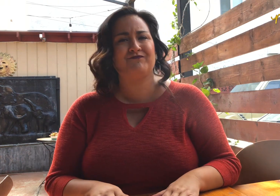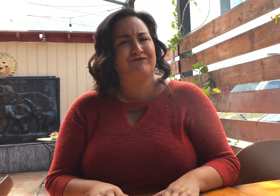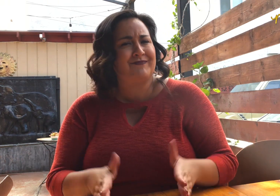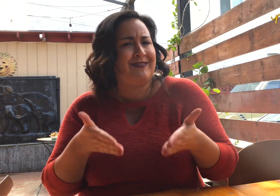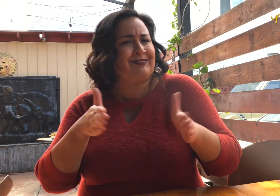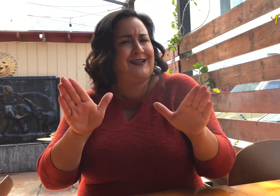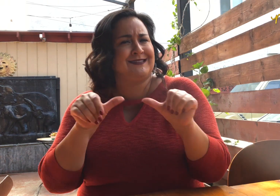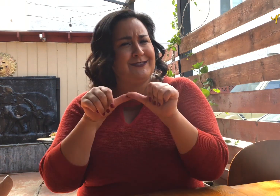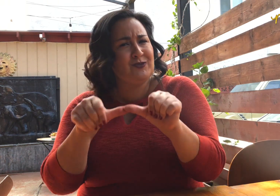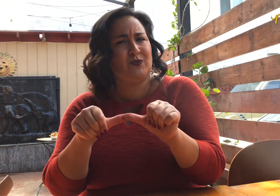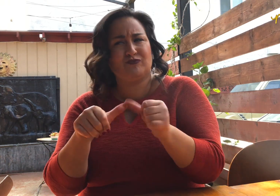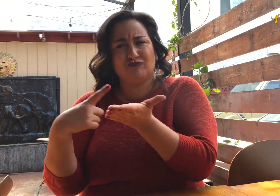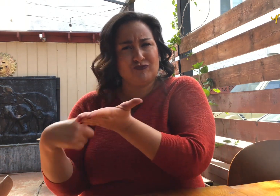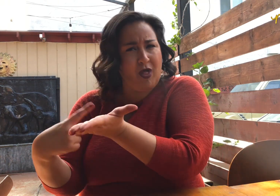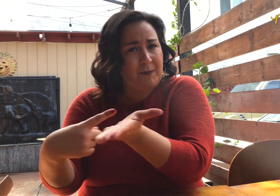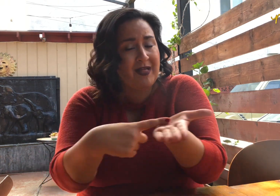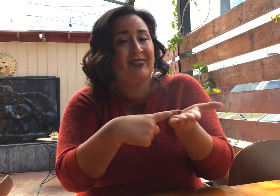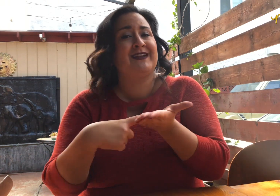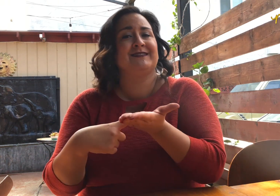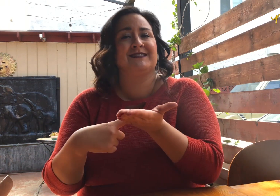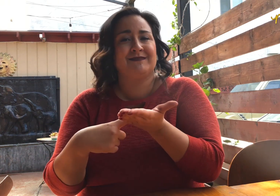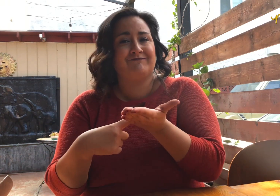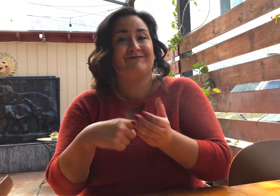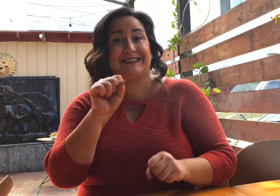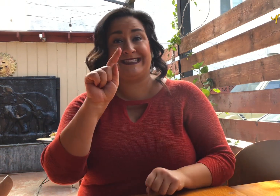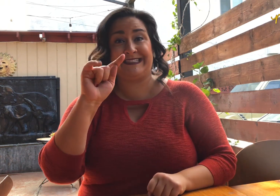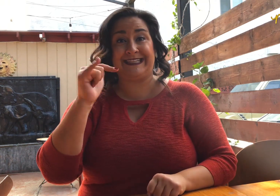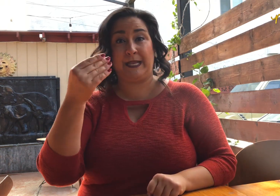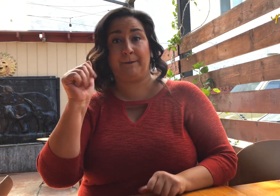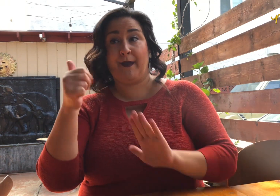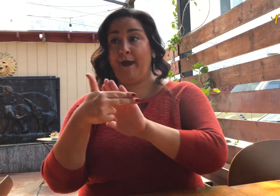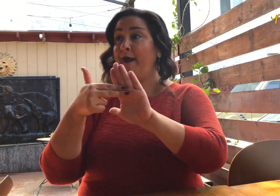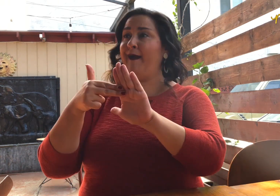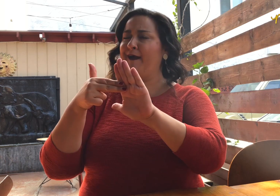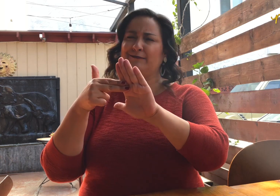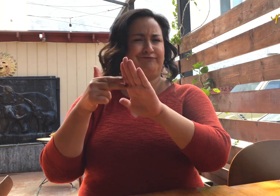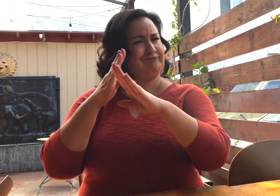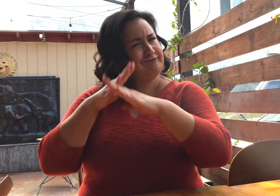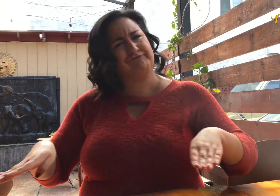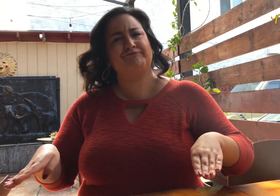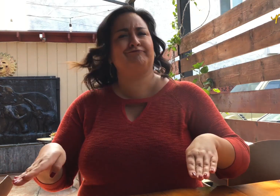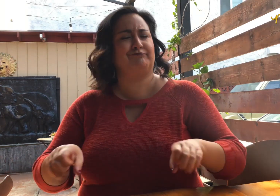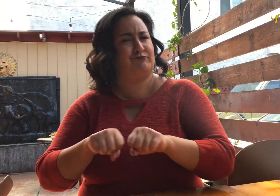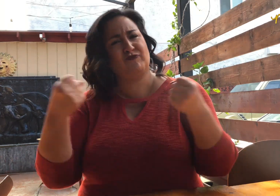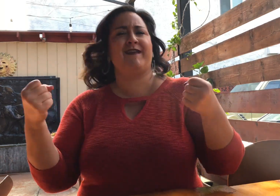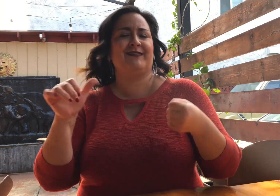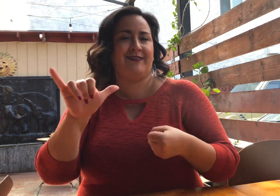Let's continue talking about this and break the stigma.